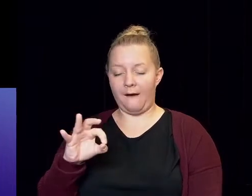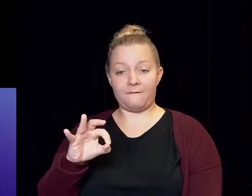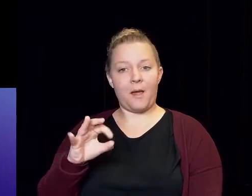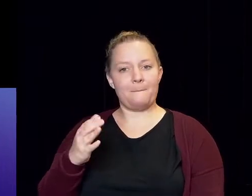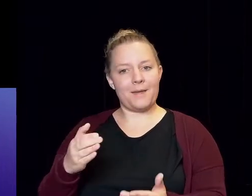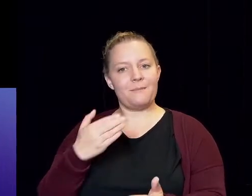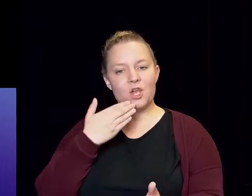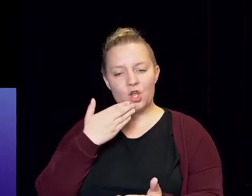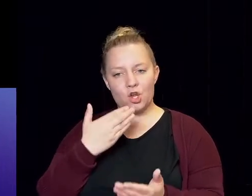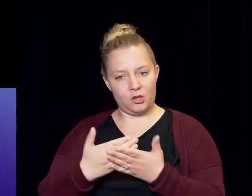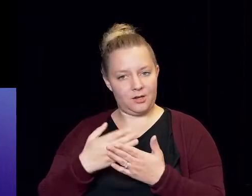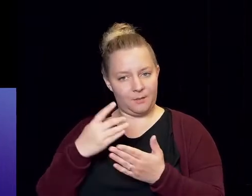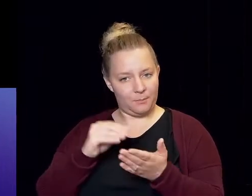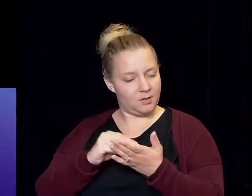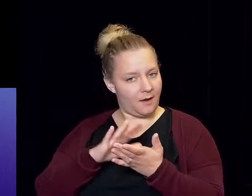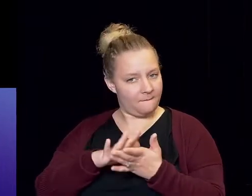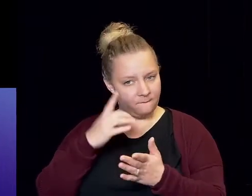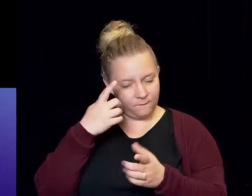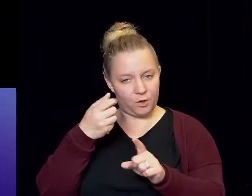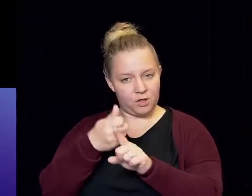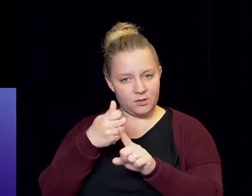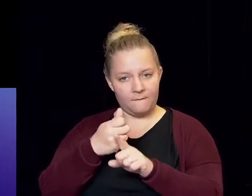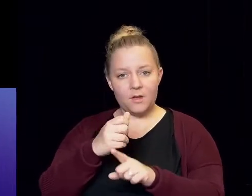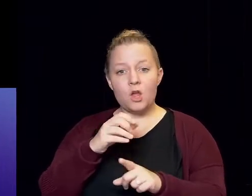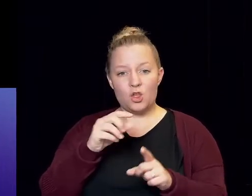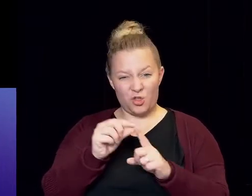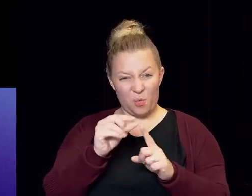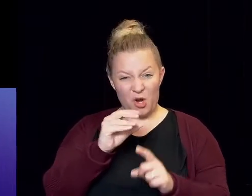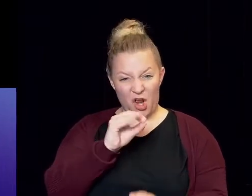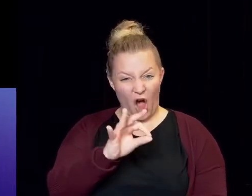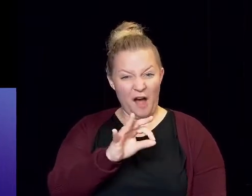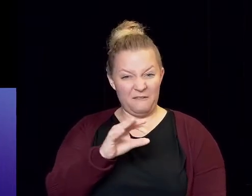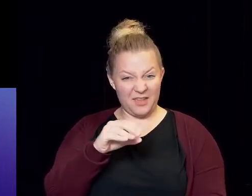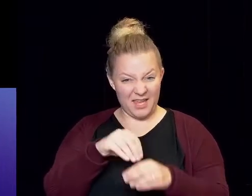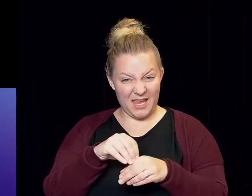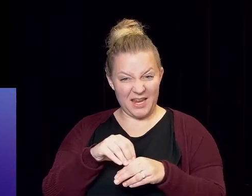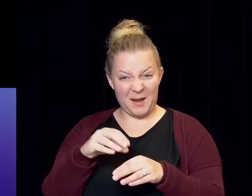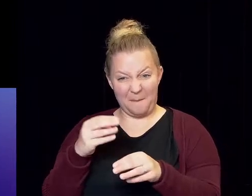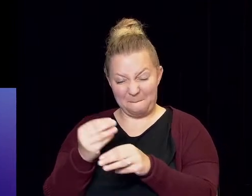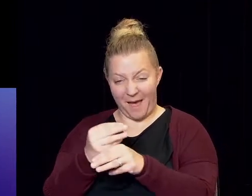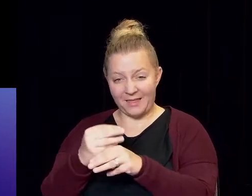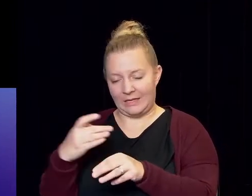down for yourself that the word "of" in math typically relates to clues about multiplying.